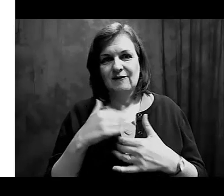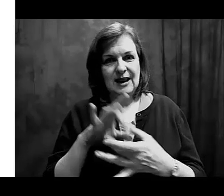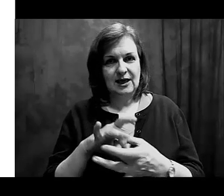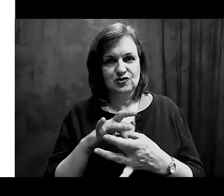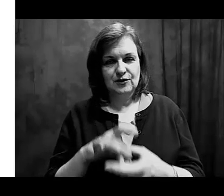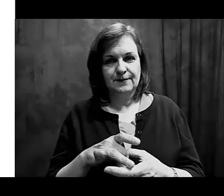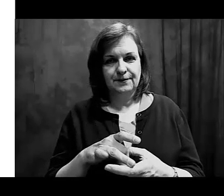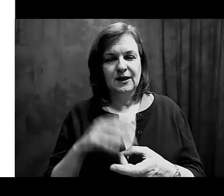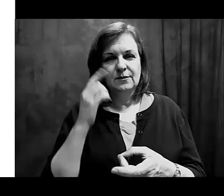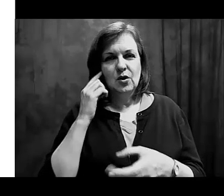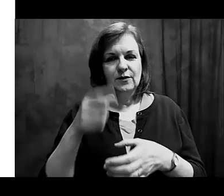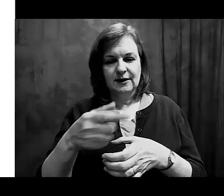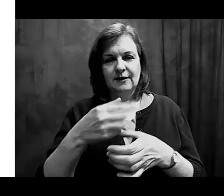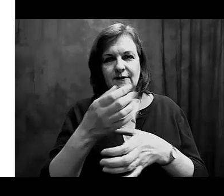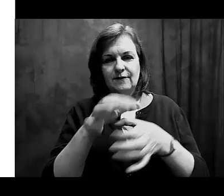if we take a cross section